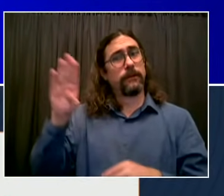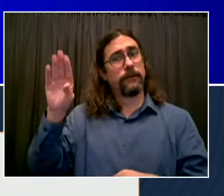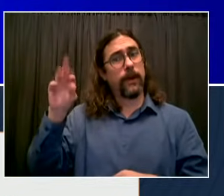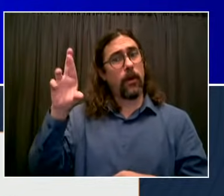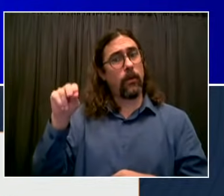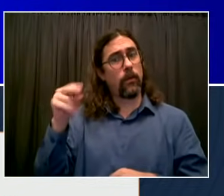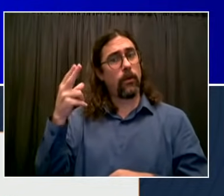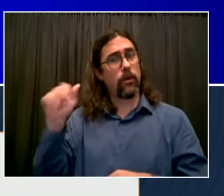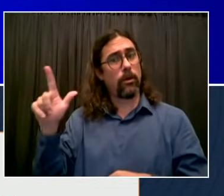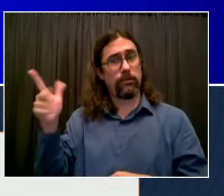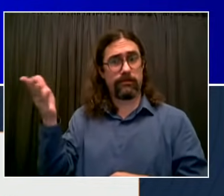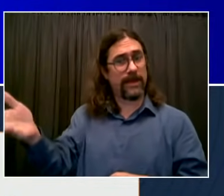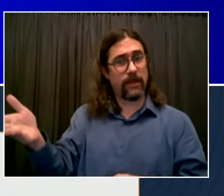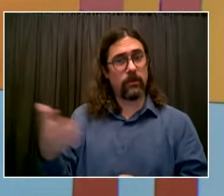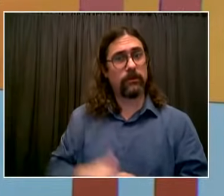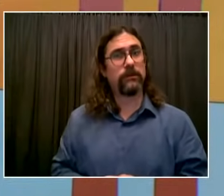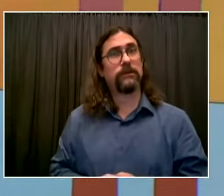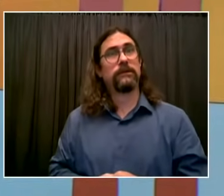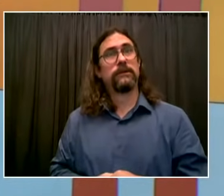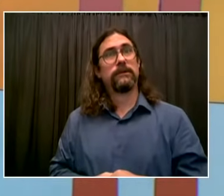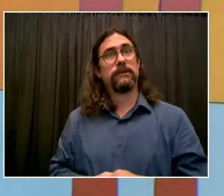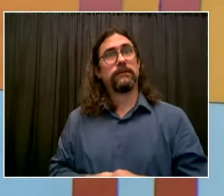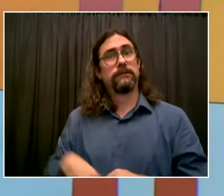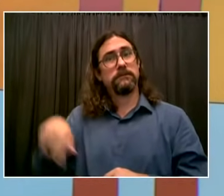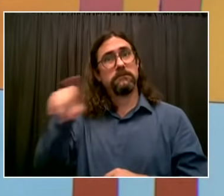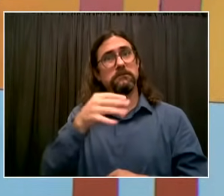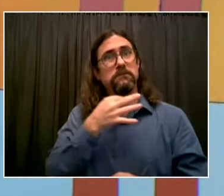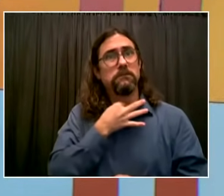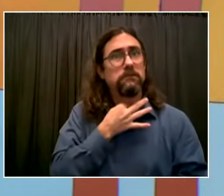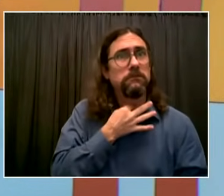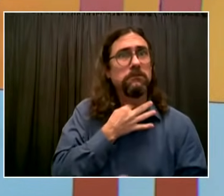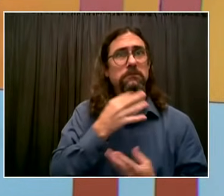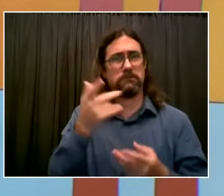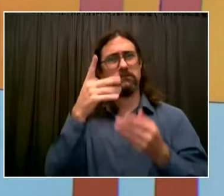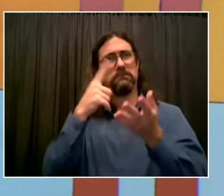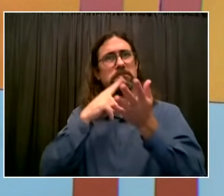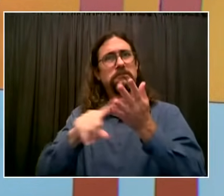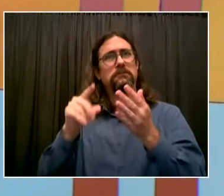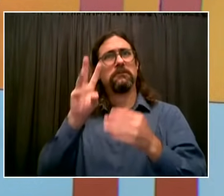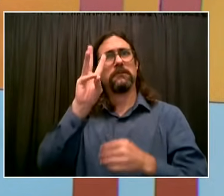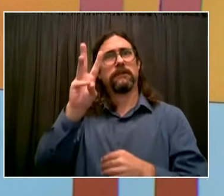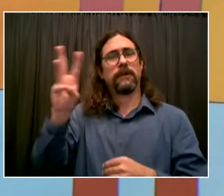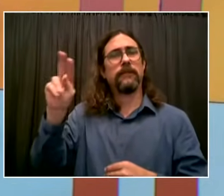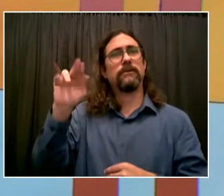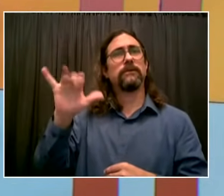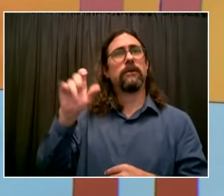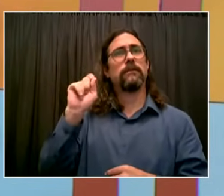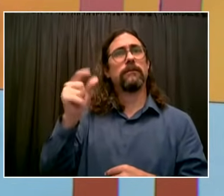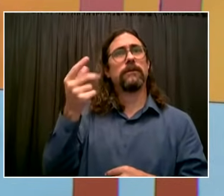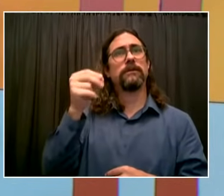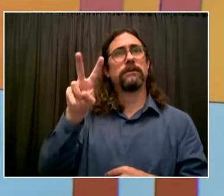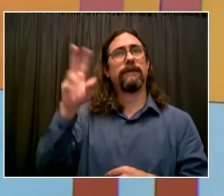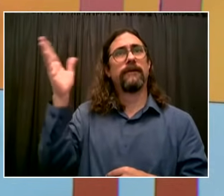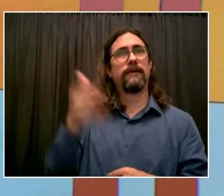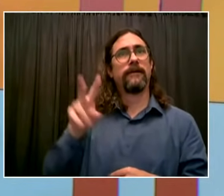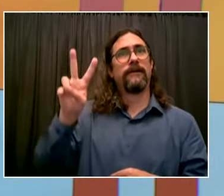ON OVER. IF YOU NEED MORE INFORMATION GO TO